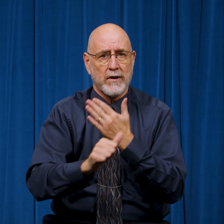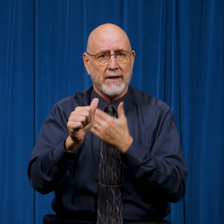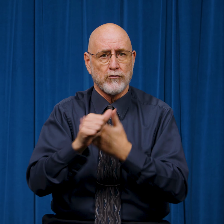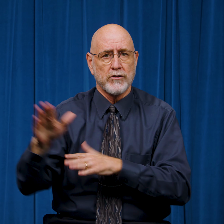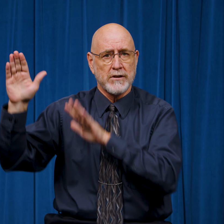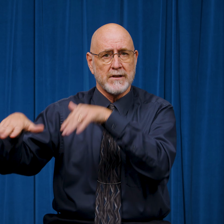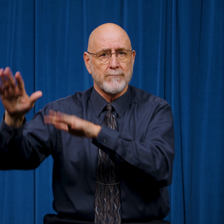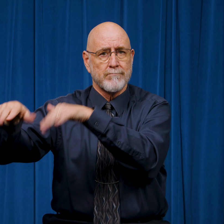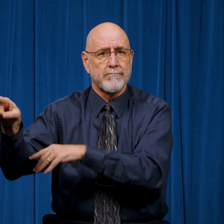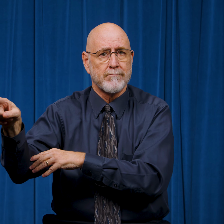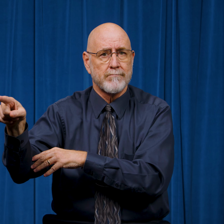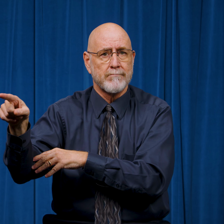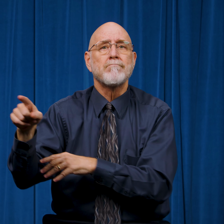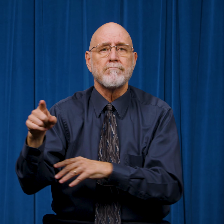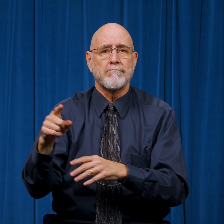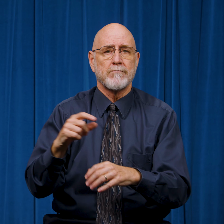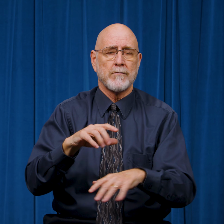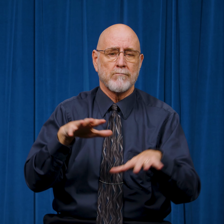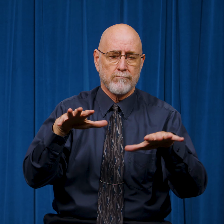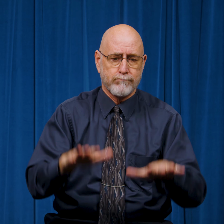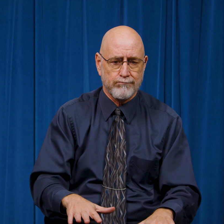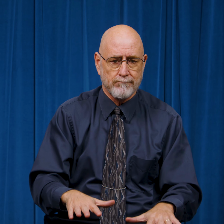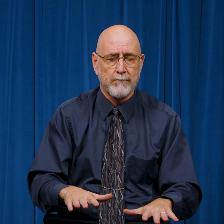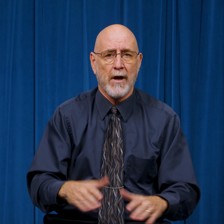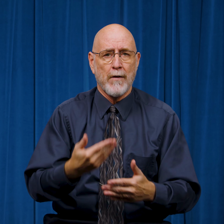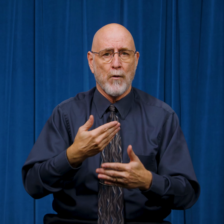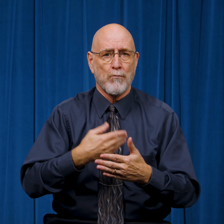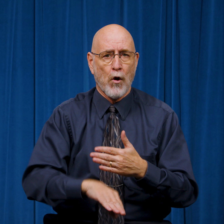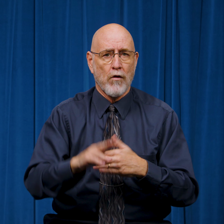have been secured in the Birthright of the Nation